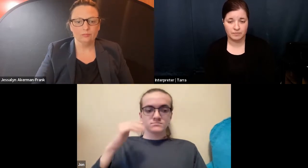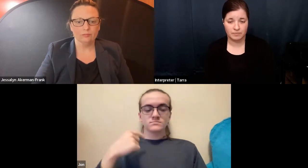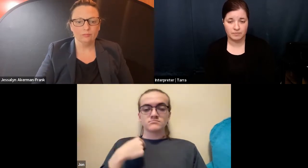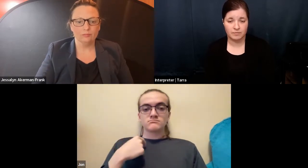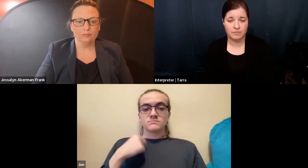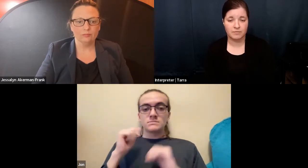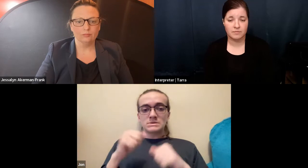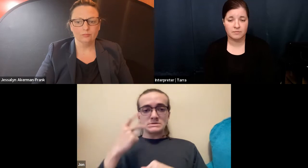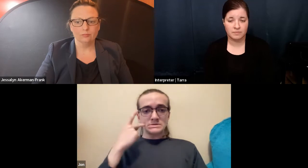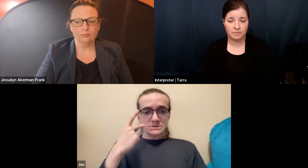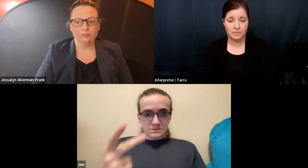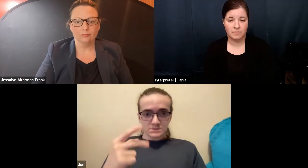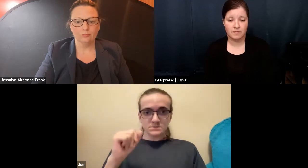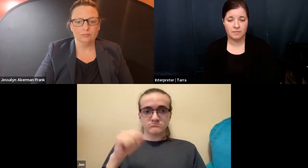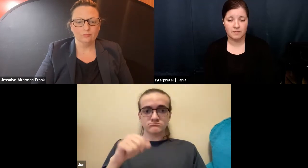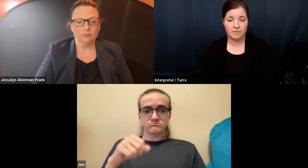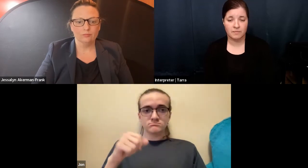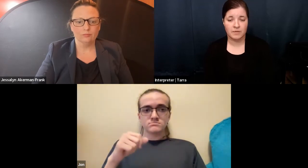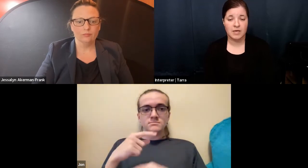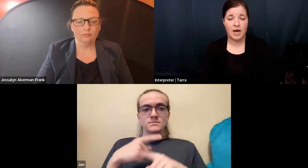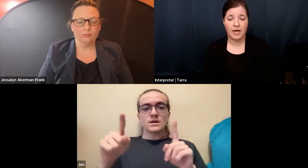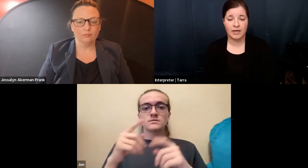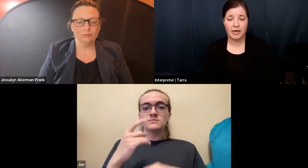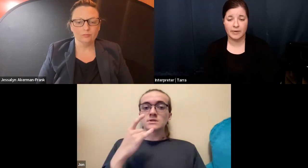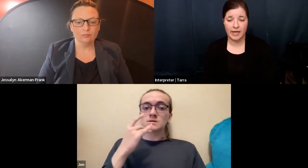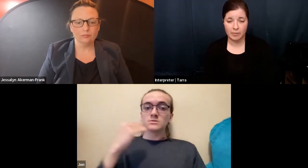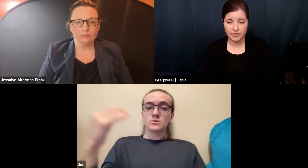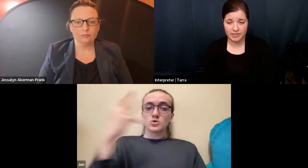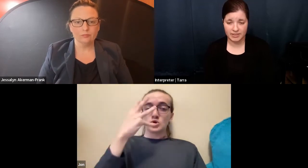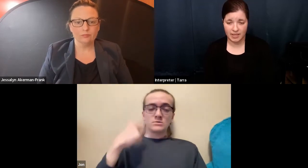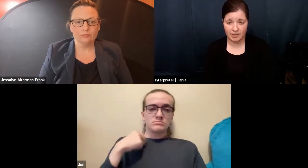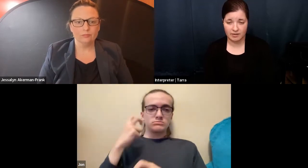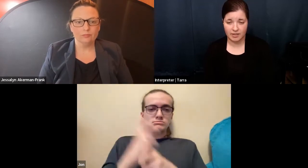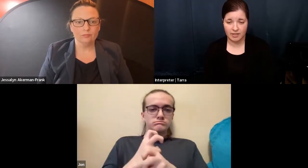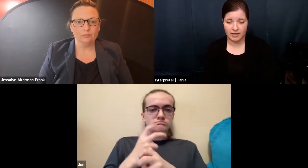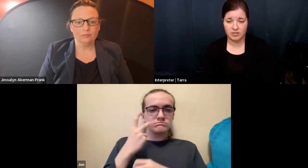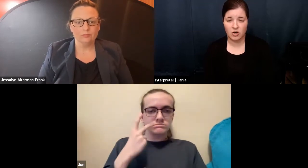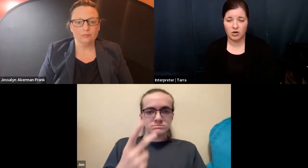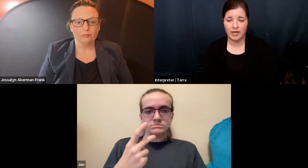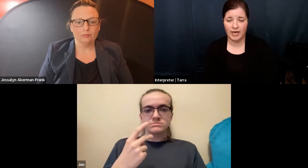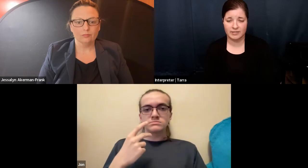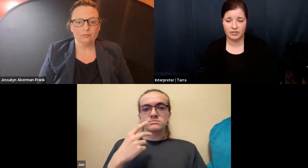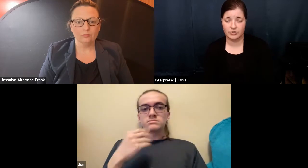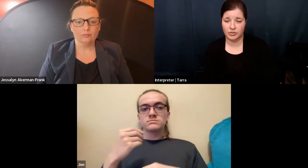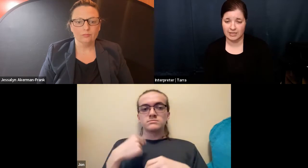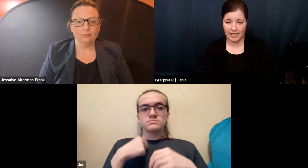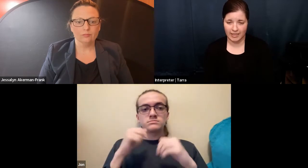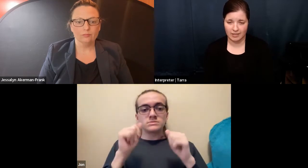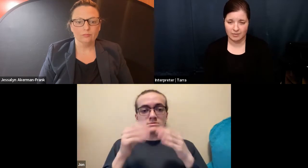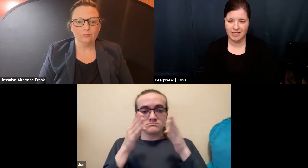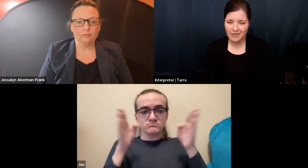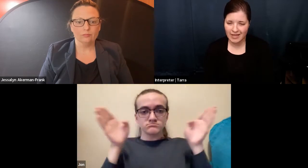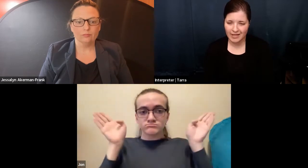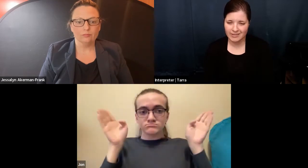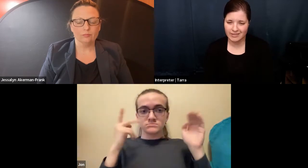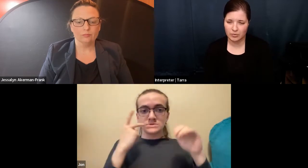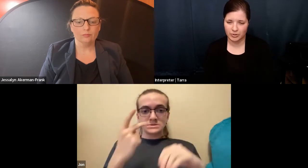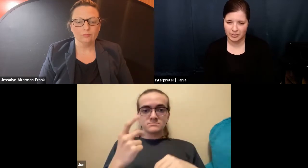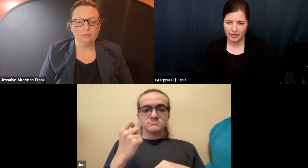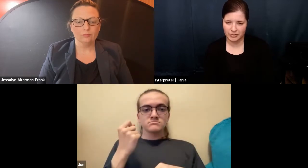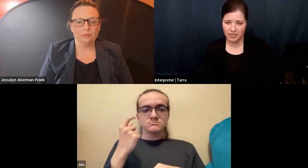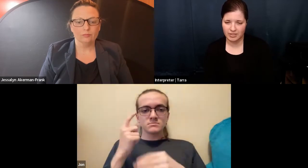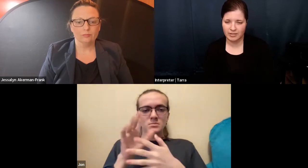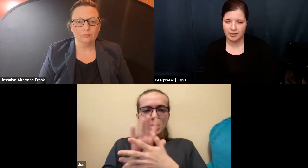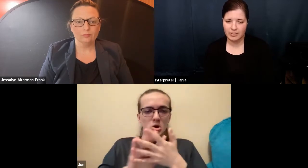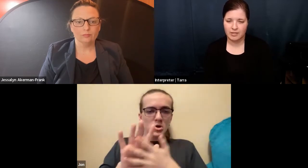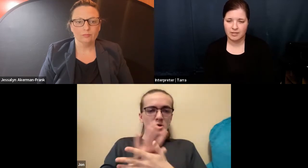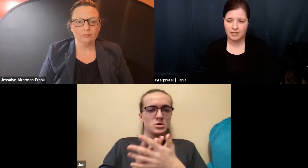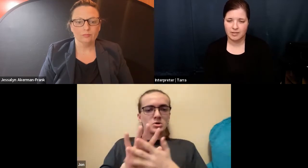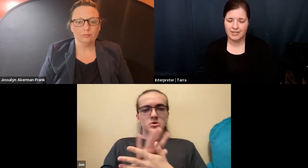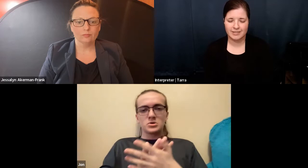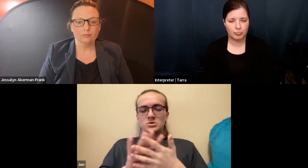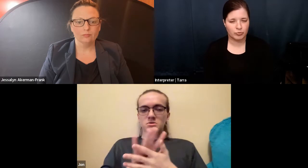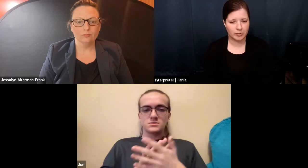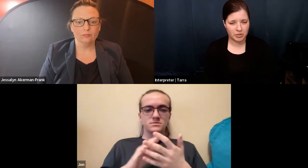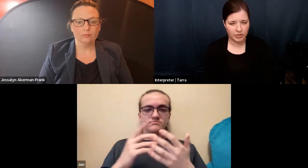I also have Usher Syndrome.